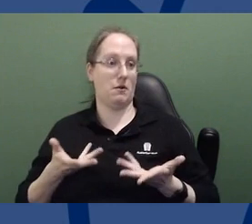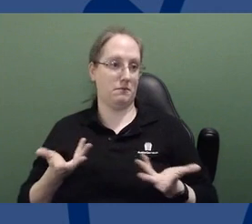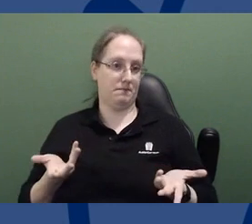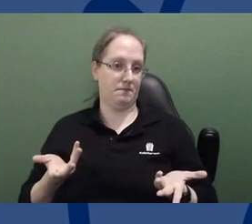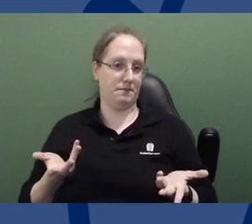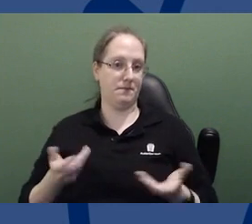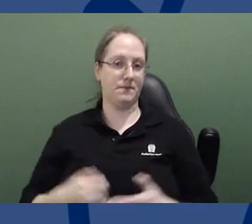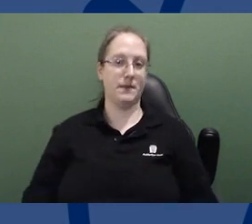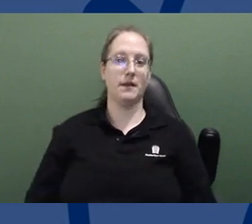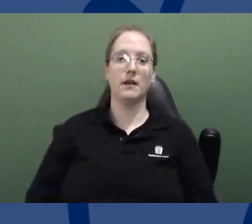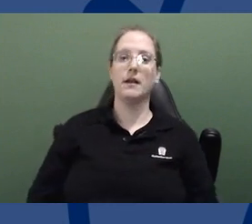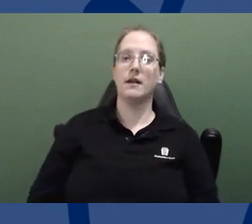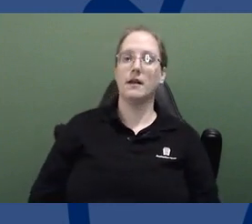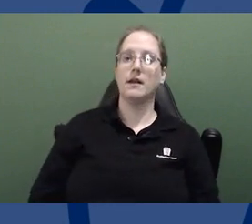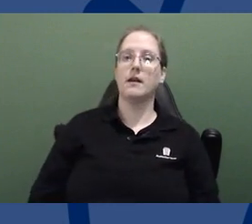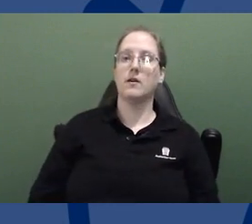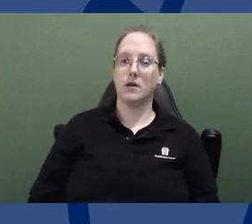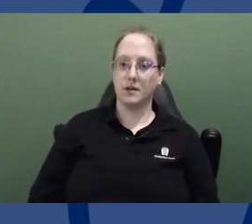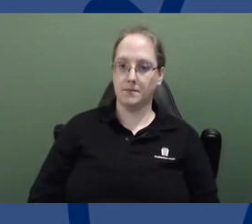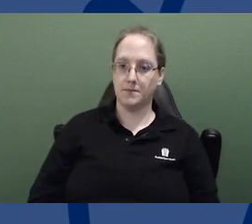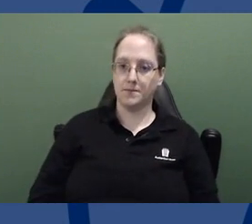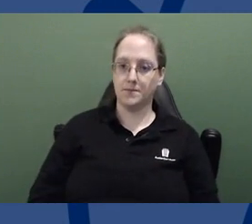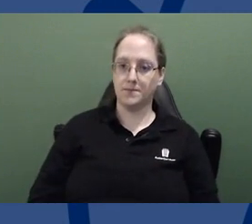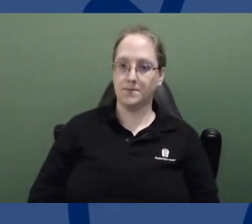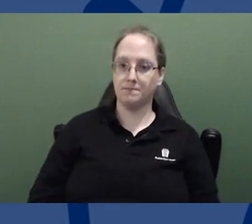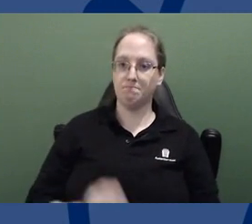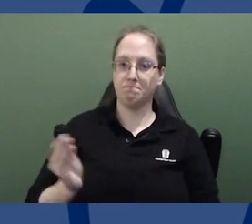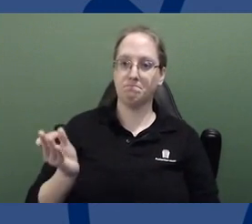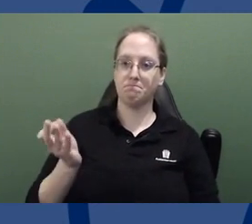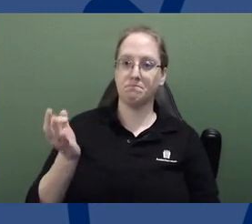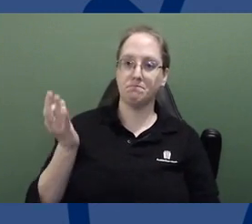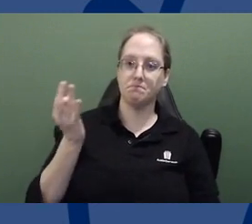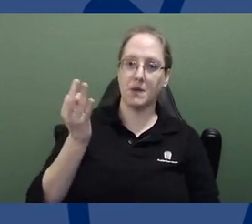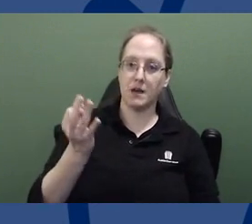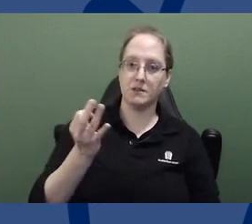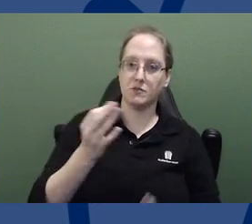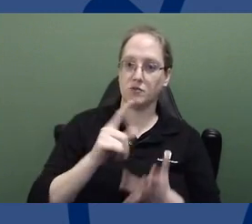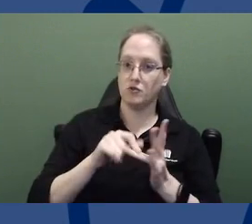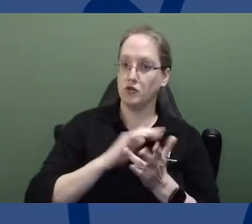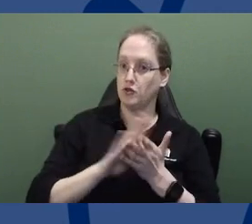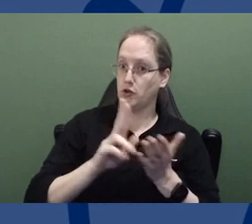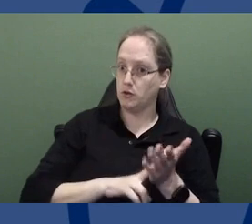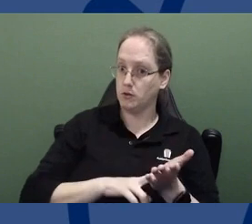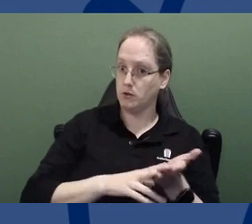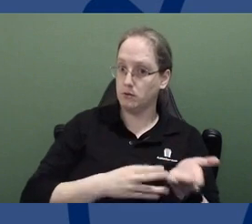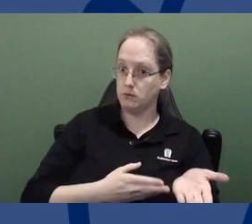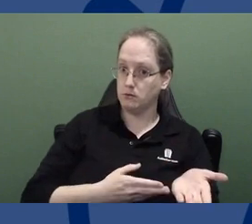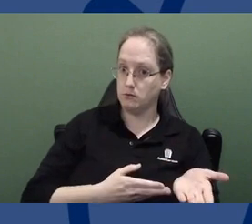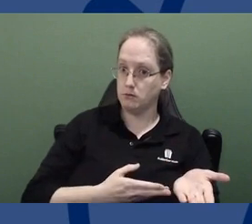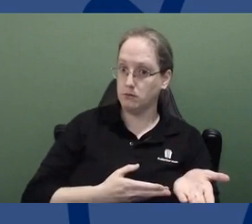throw to John for this one. John, what would you advise businesses who might need to make